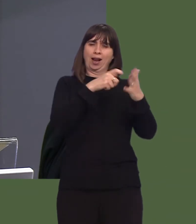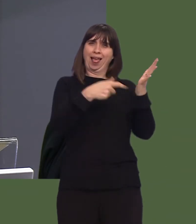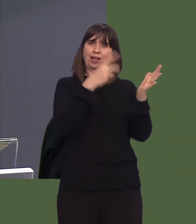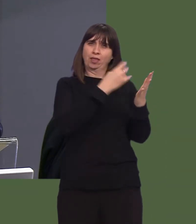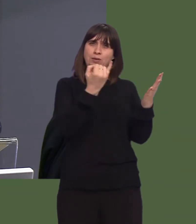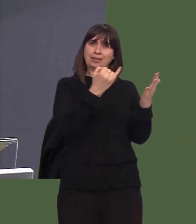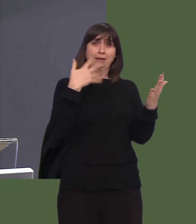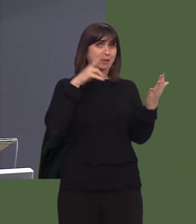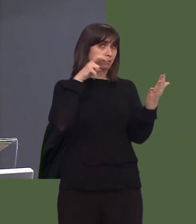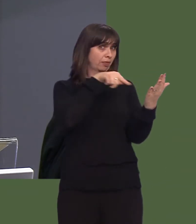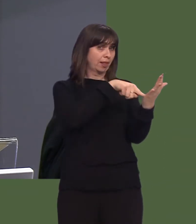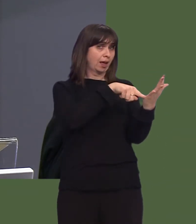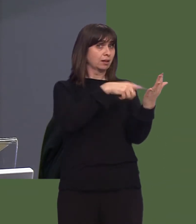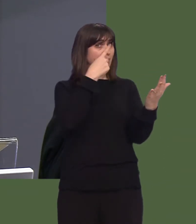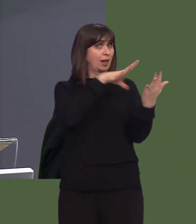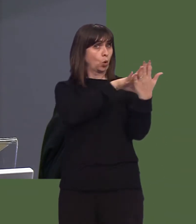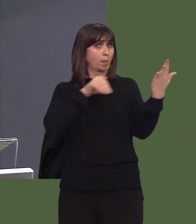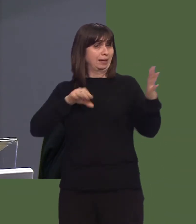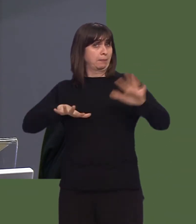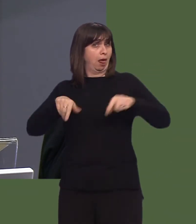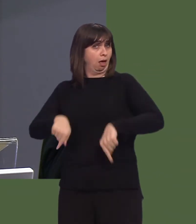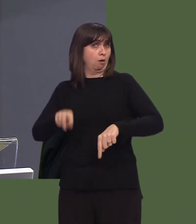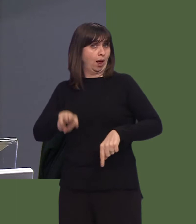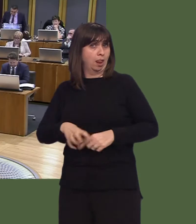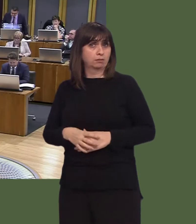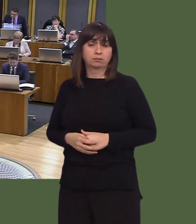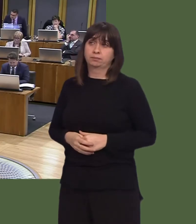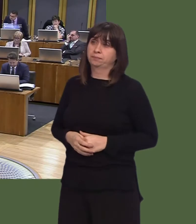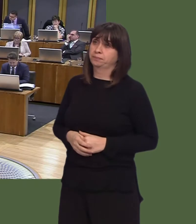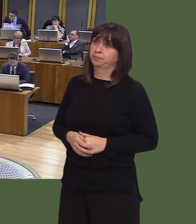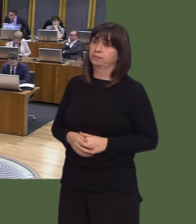similar arrangements can be applied in Wales? OAQ51955 Carwyn Jones AM: Well, I agree with the conclusions